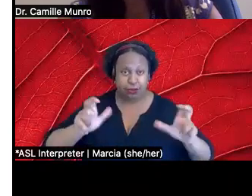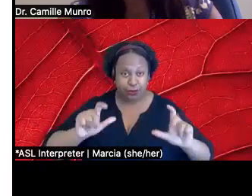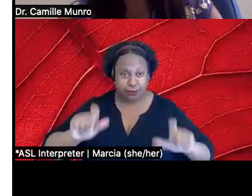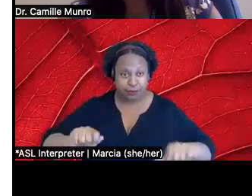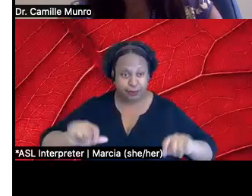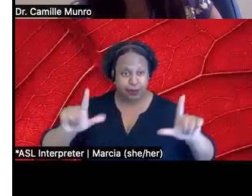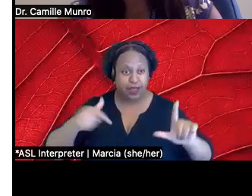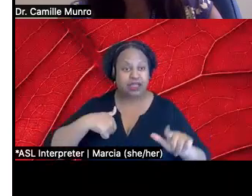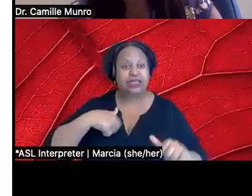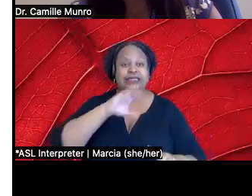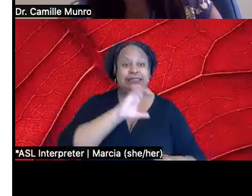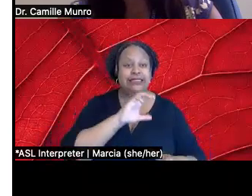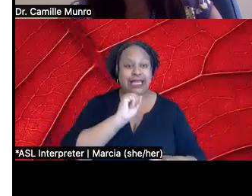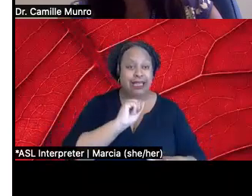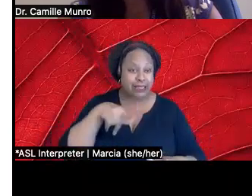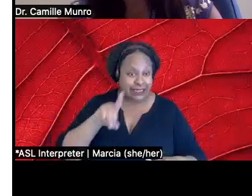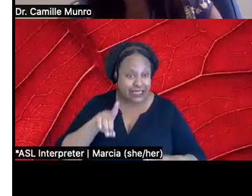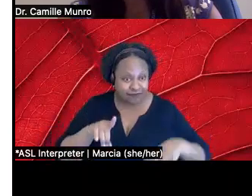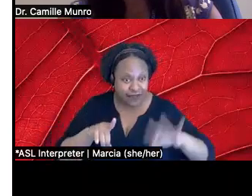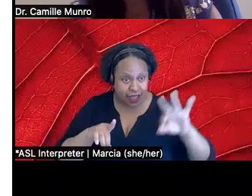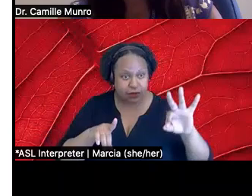which is the Canadian Association for Physicians with Disabilities.